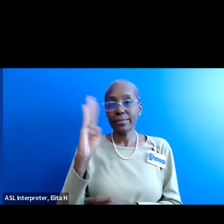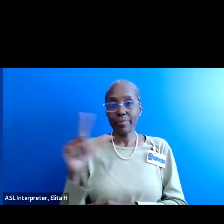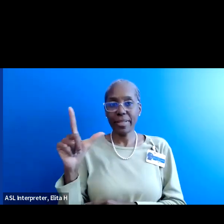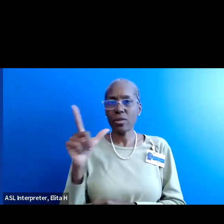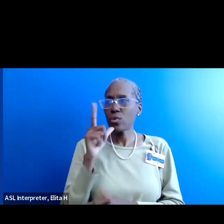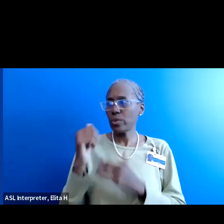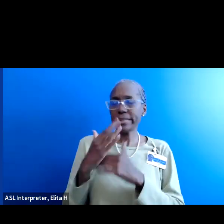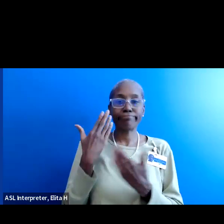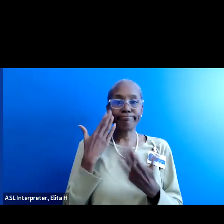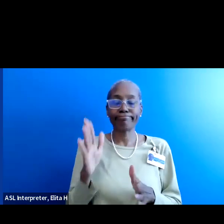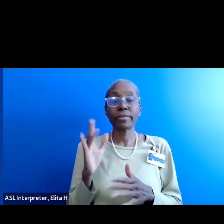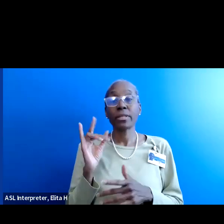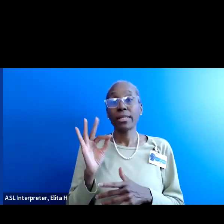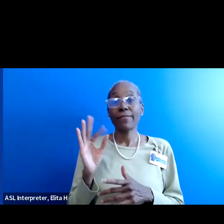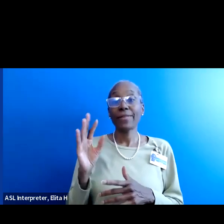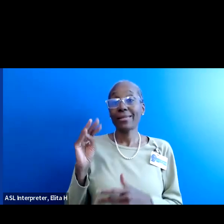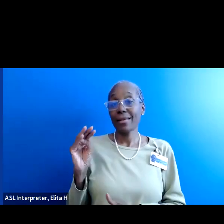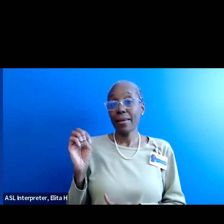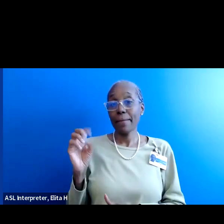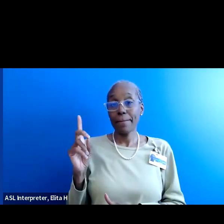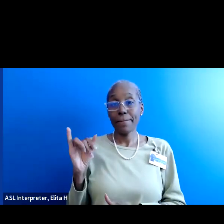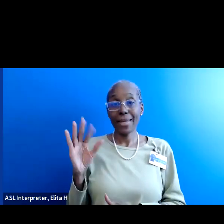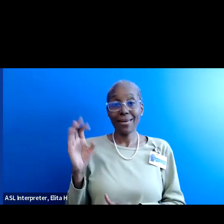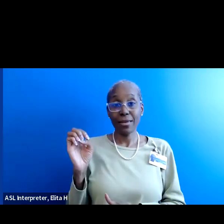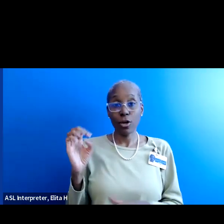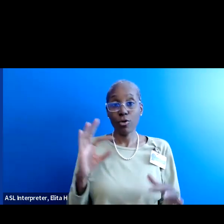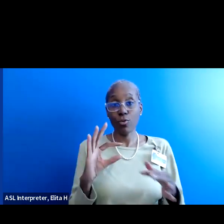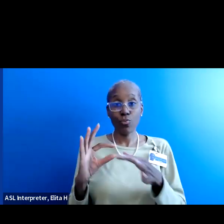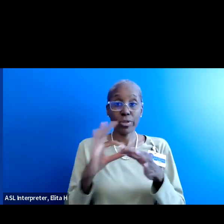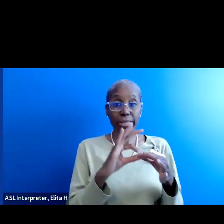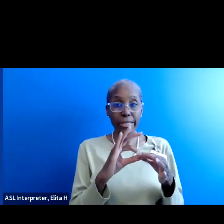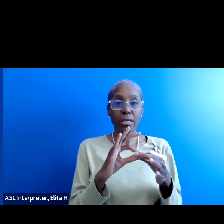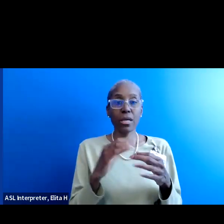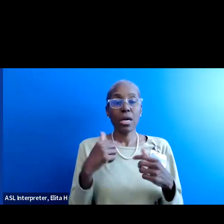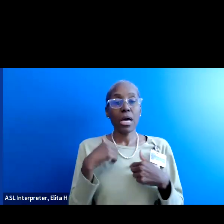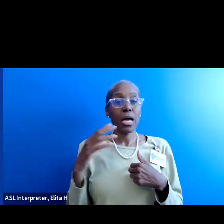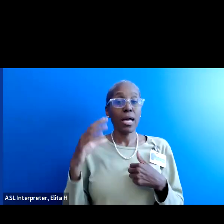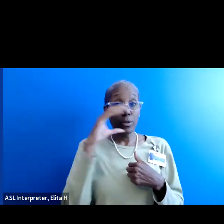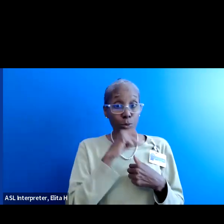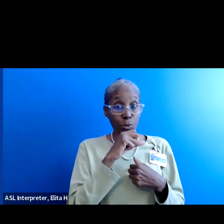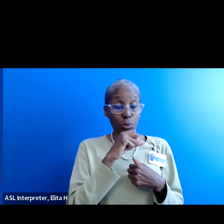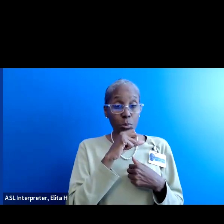this in, but if it's Medicare related, I assume that that has been appealed.